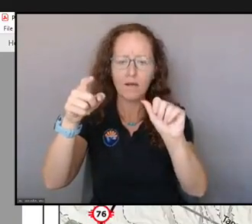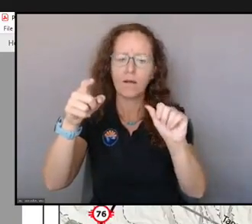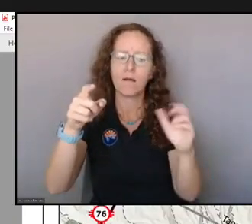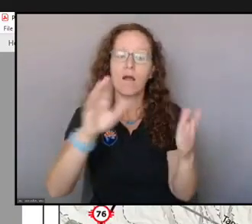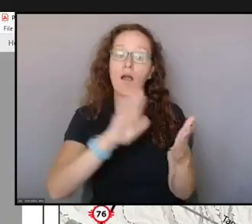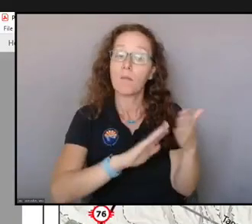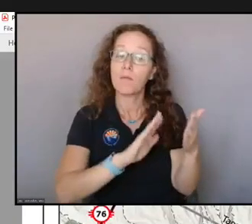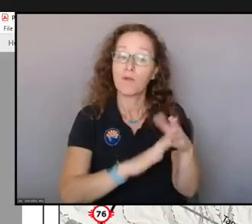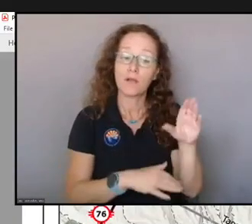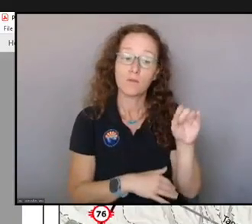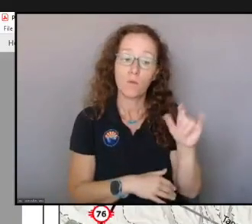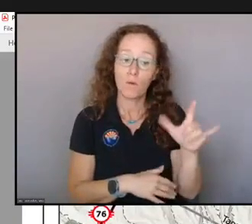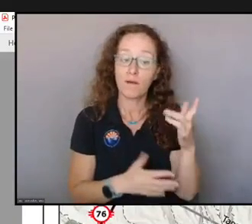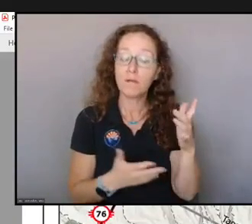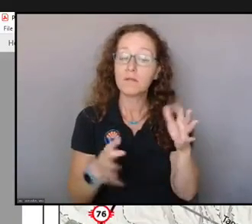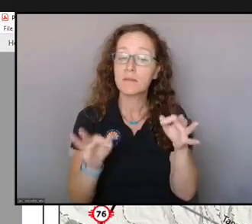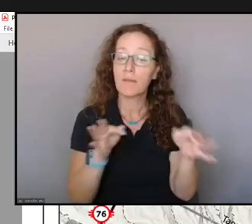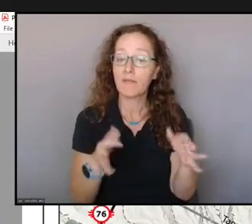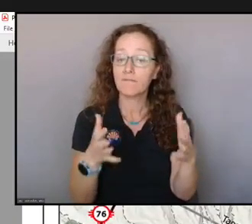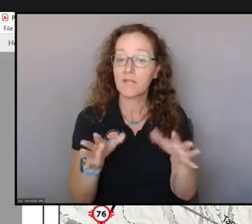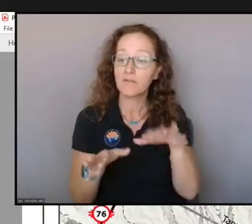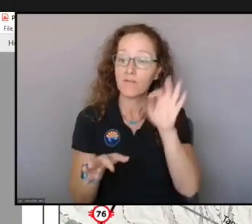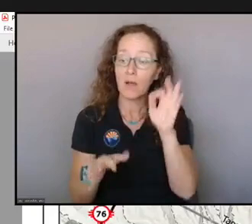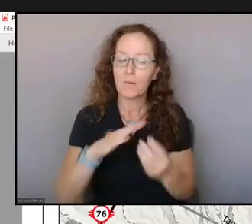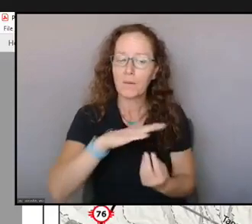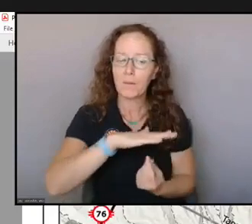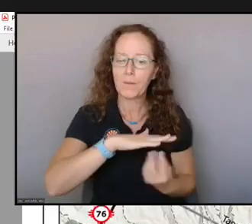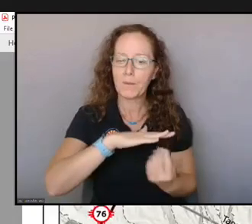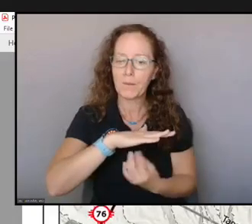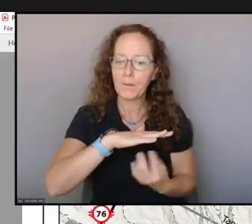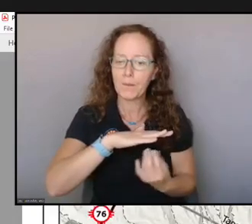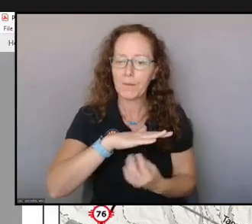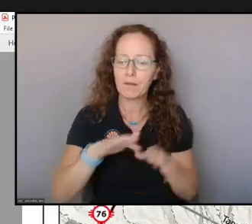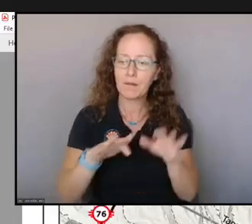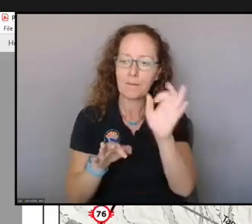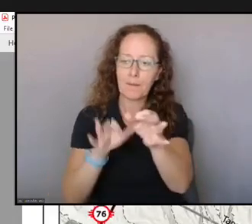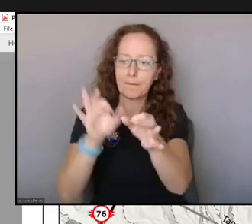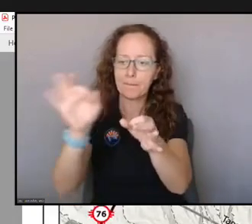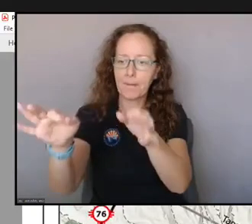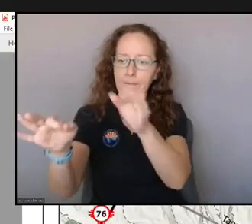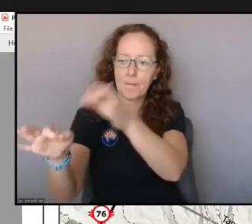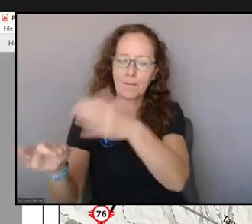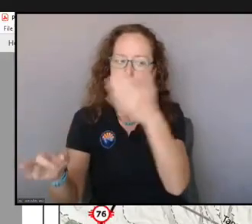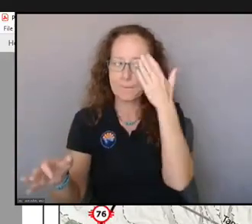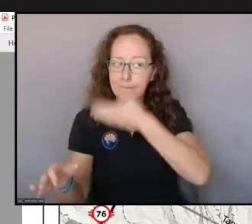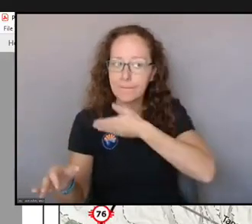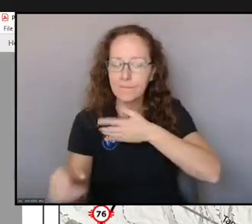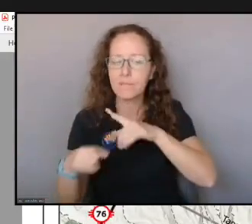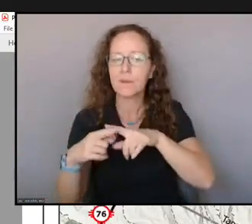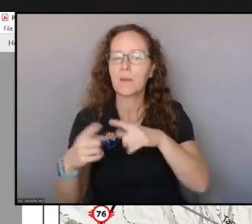FINDING SPOTS THAT HAVE BEEN ASLEEP. NOT SHOWING THEMSELVES, AND WAITING TO GET EXTINGUISHED. THERE